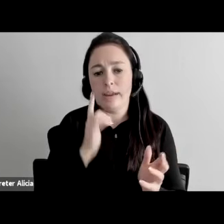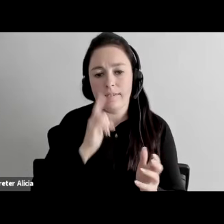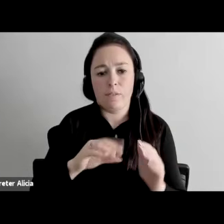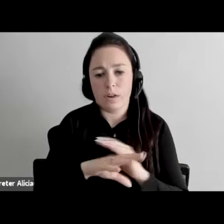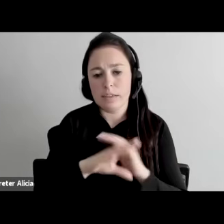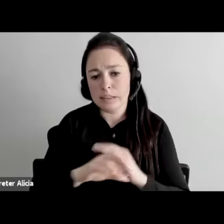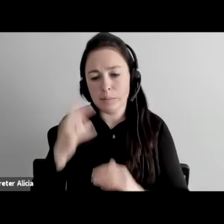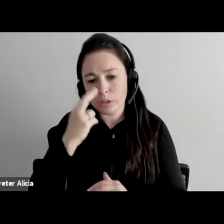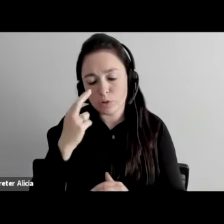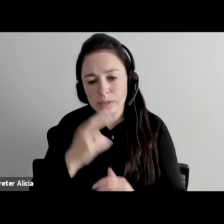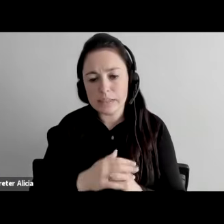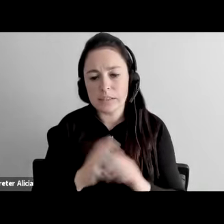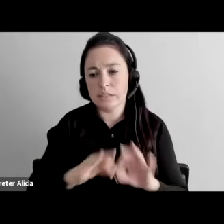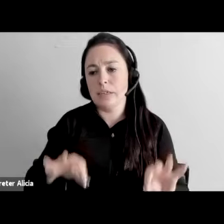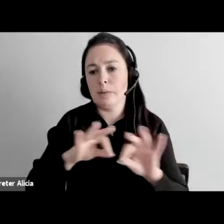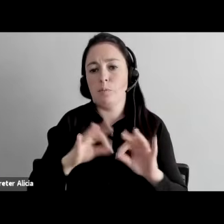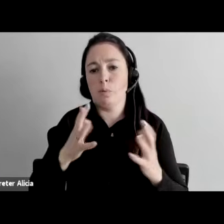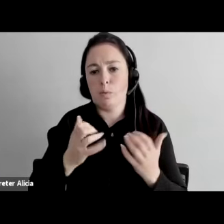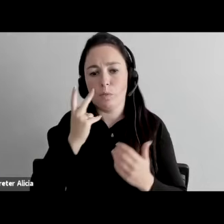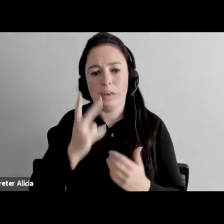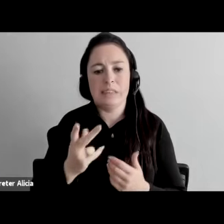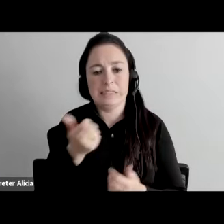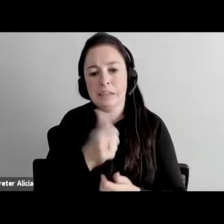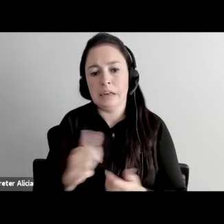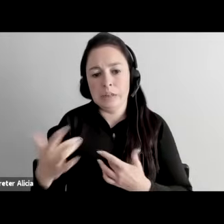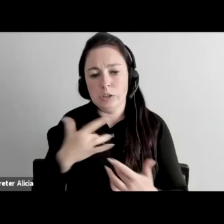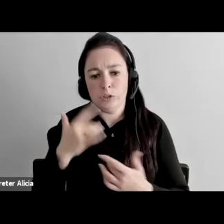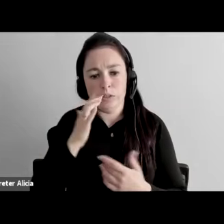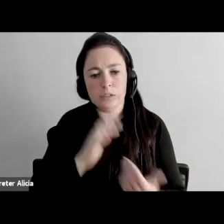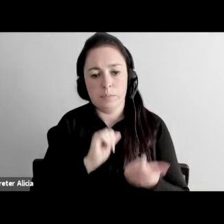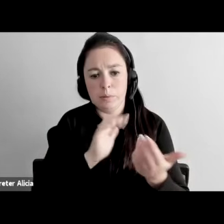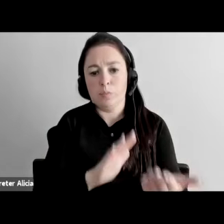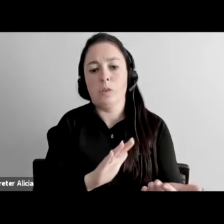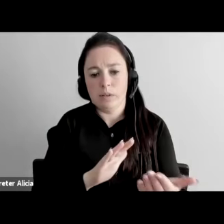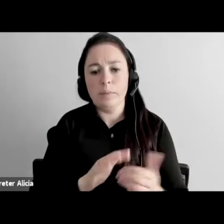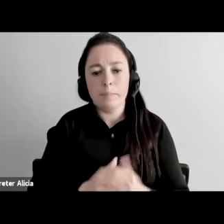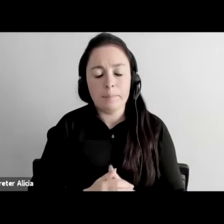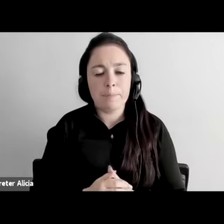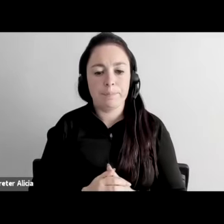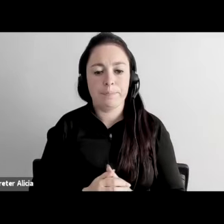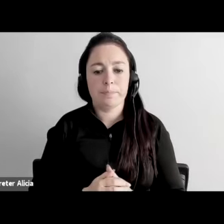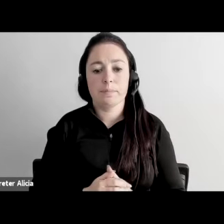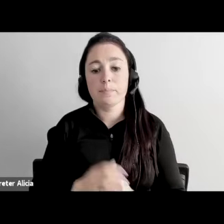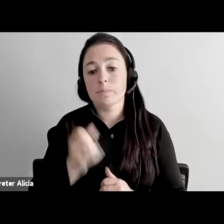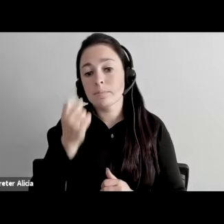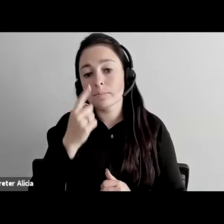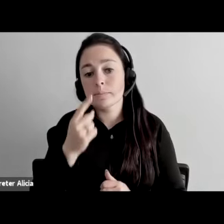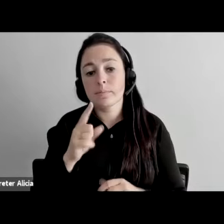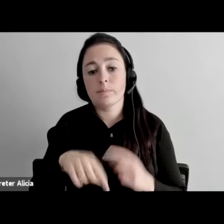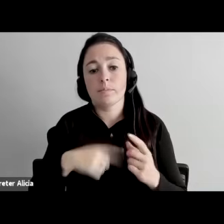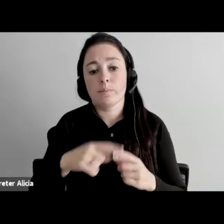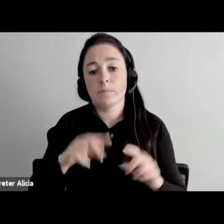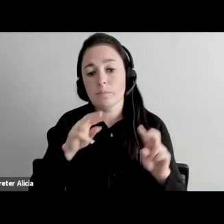that we can see any accessibility concerns that are happening. So in the chat, we'll just